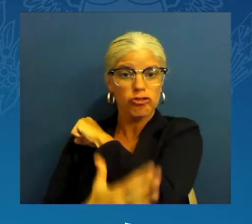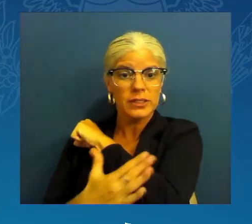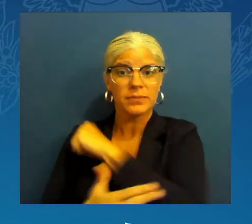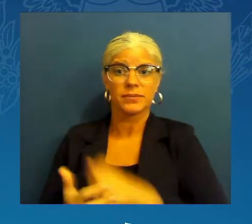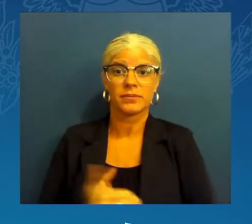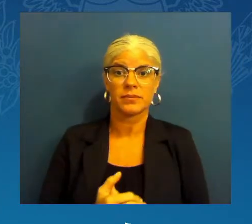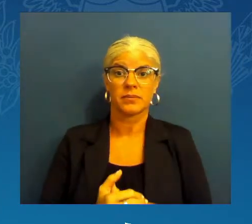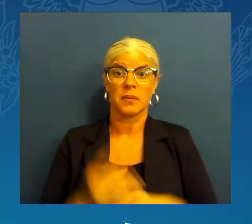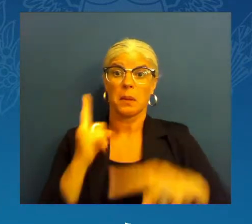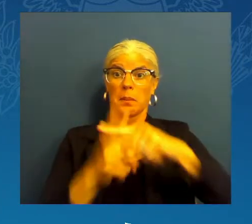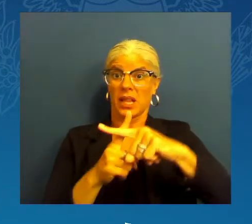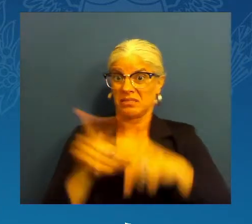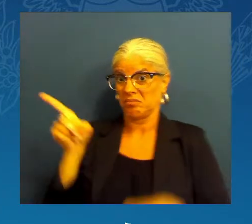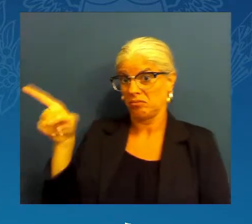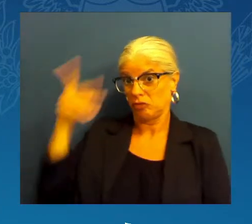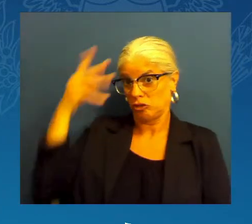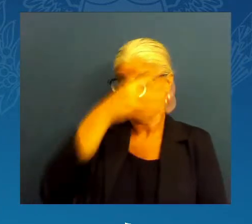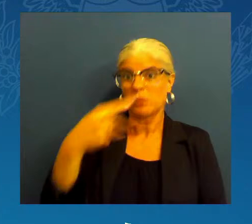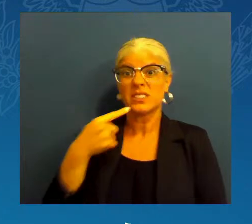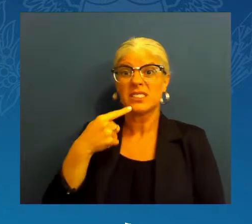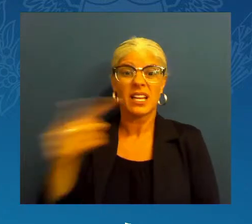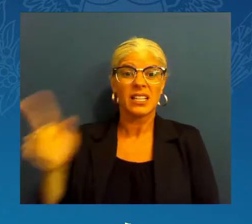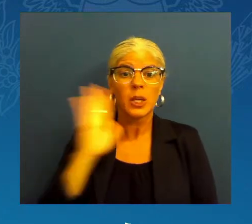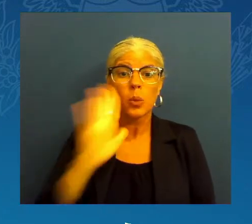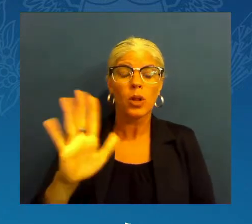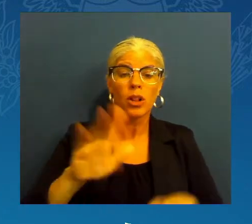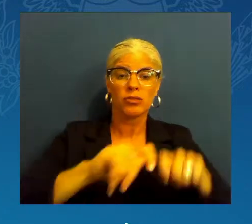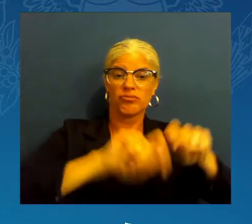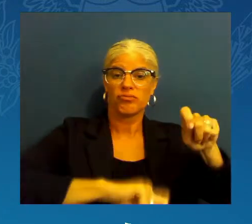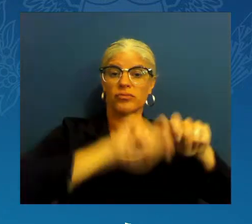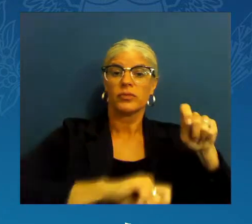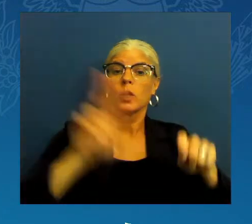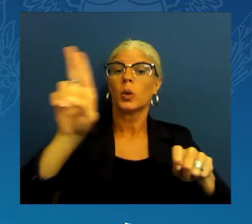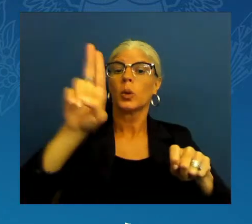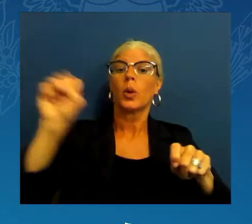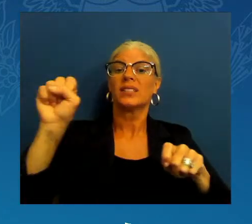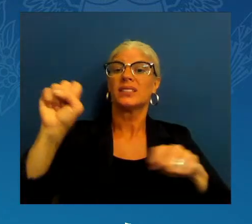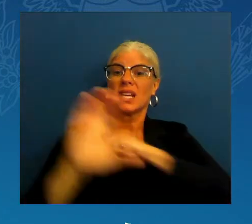So, in conclusion, I say to the incredible members